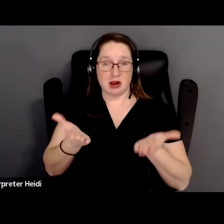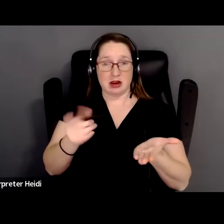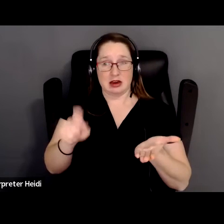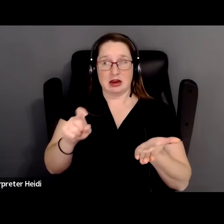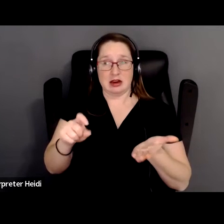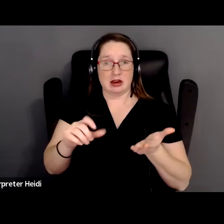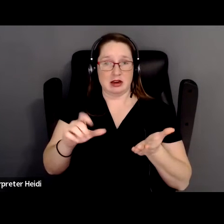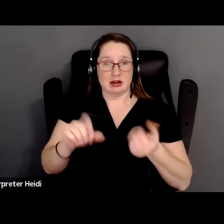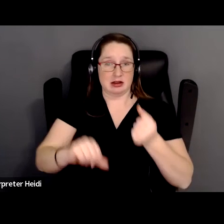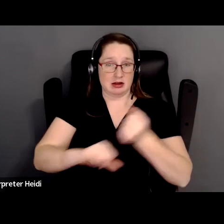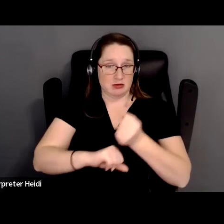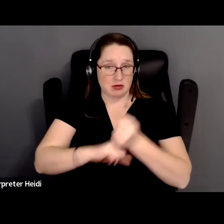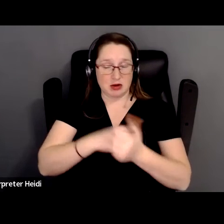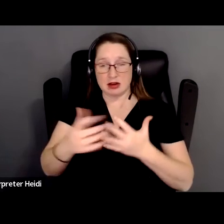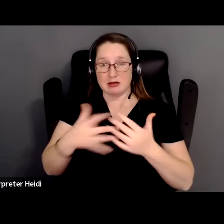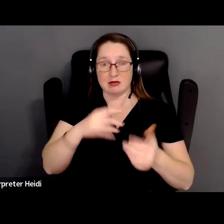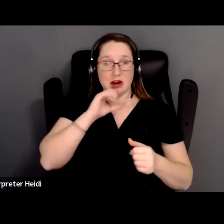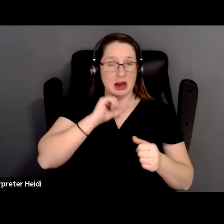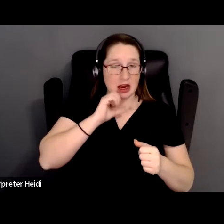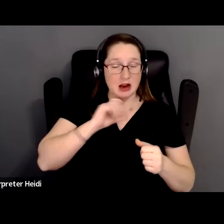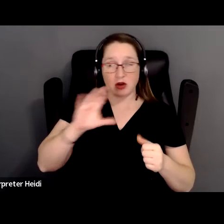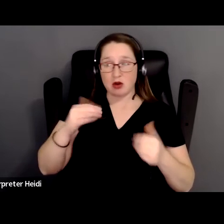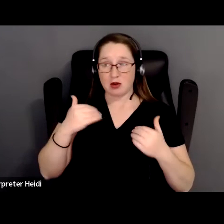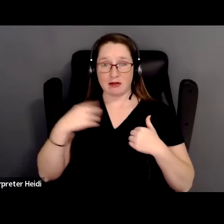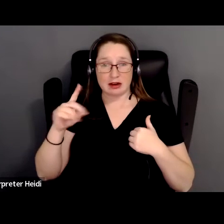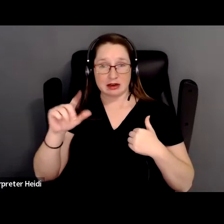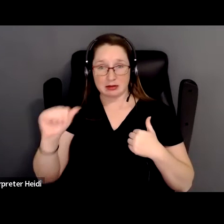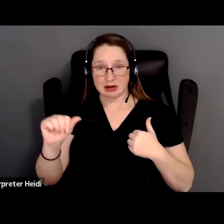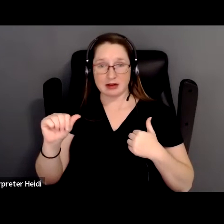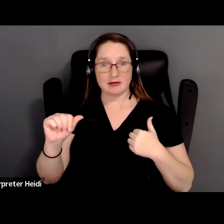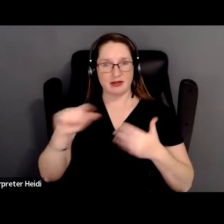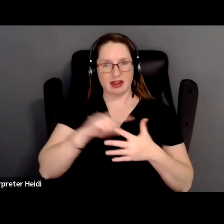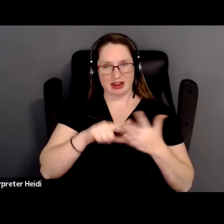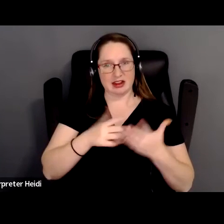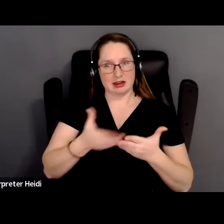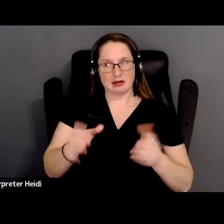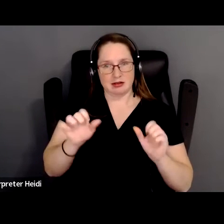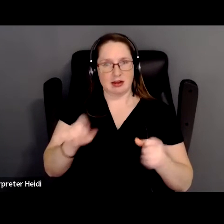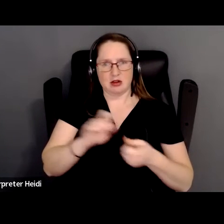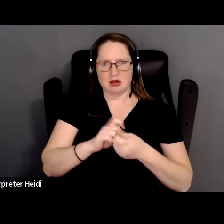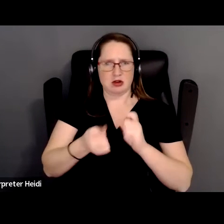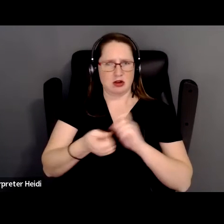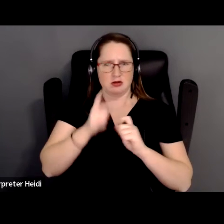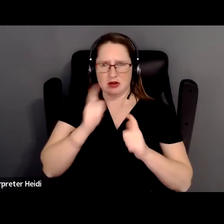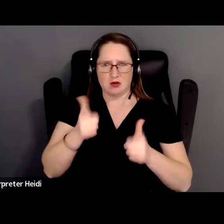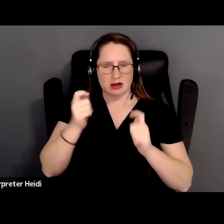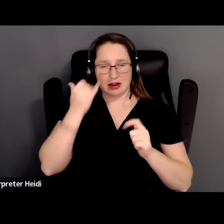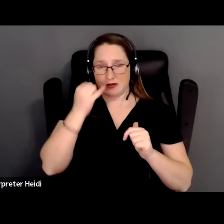support, whether you're aging or whether you have a disability. These things can change. So quickly if you don't have it.